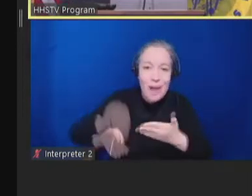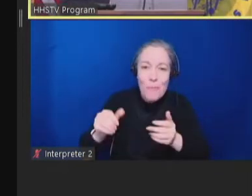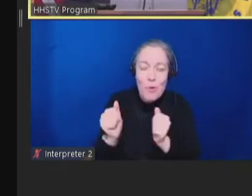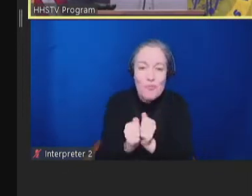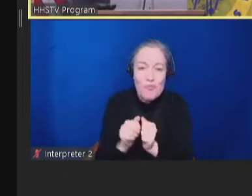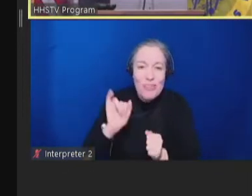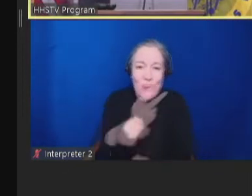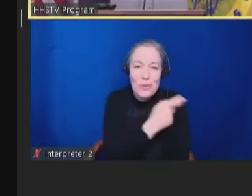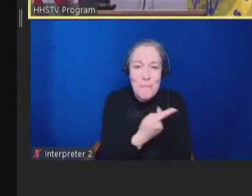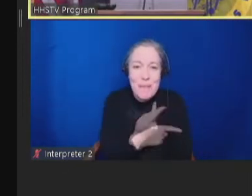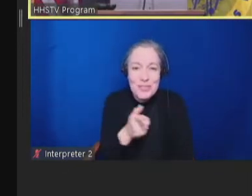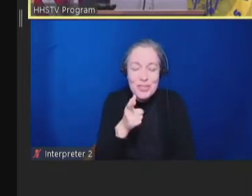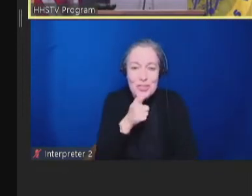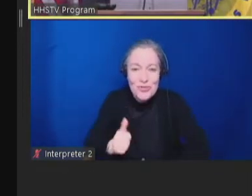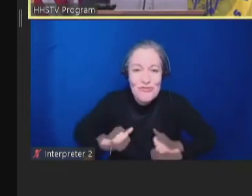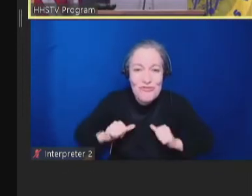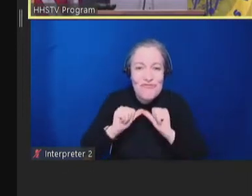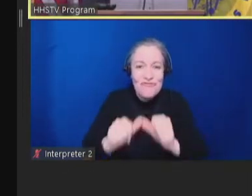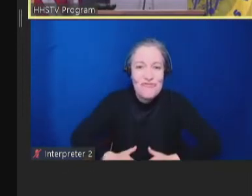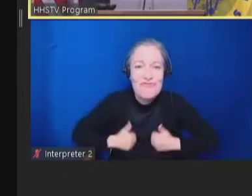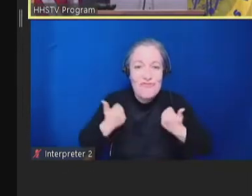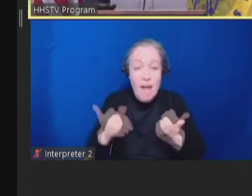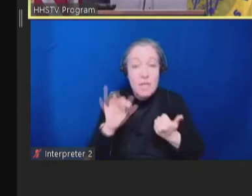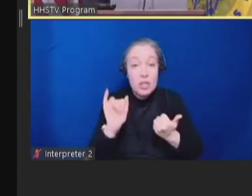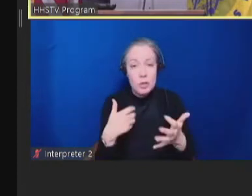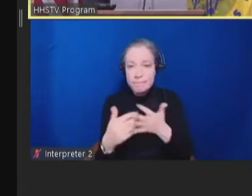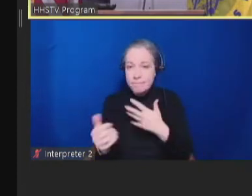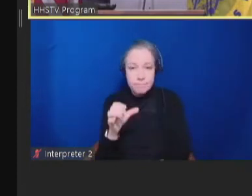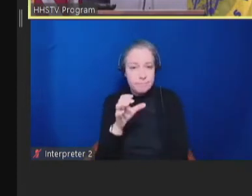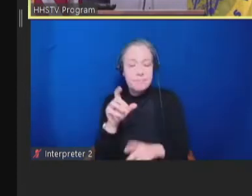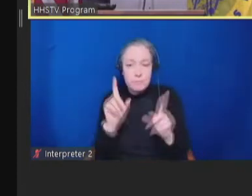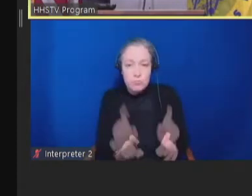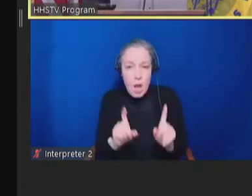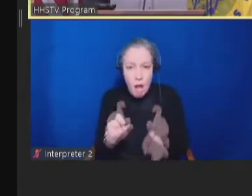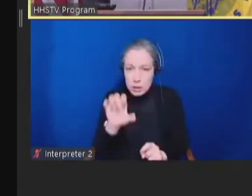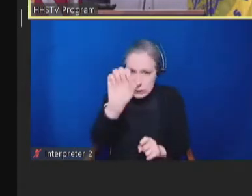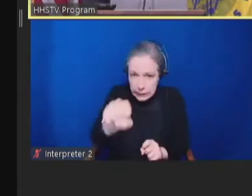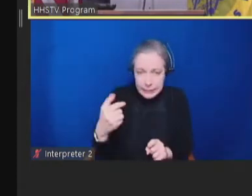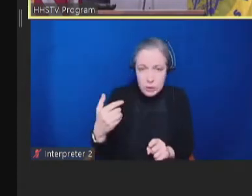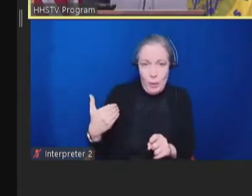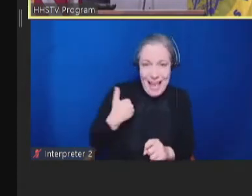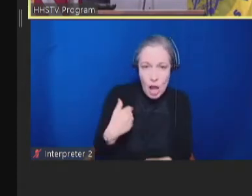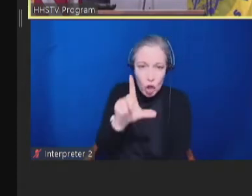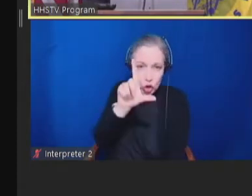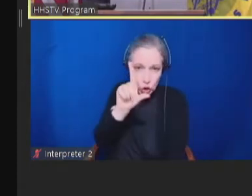Okay. So, in this trial, though we targeted to accrue 20 surgically resectable pancreatic cancer